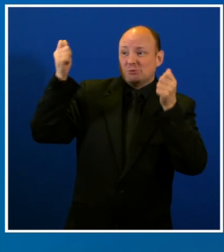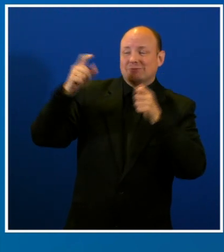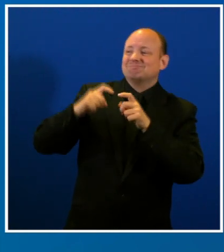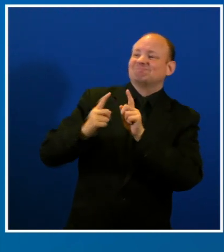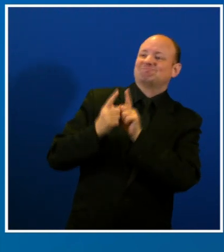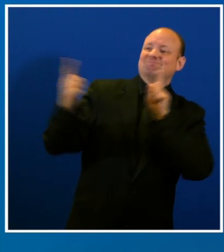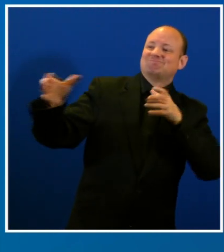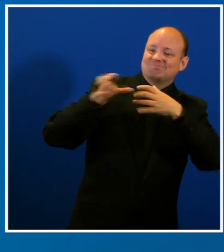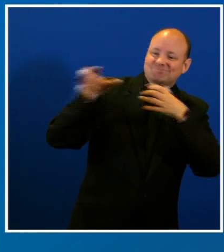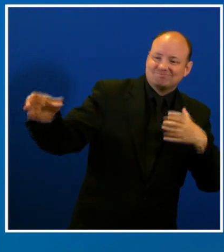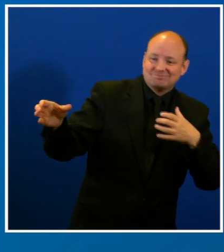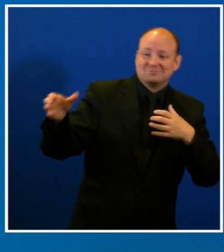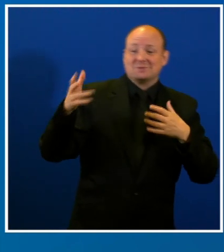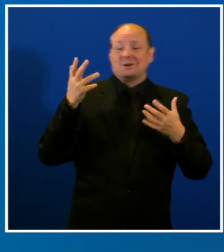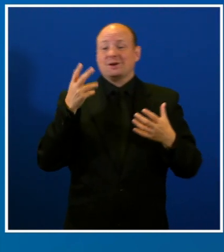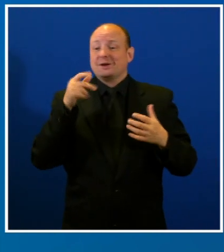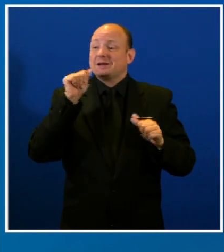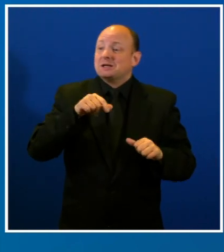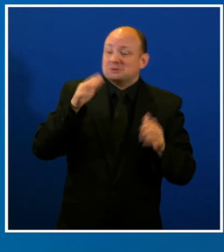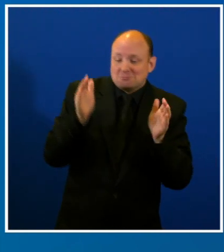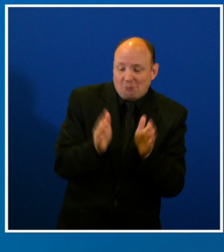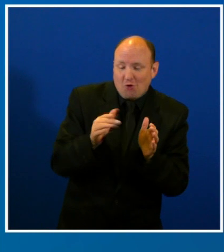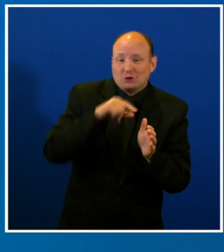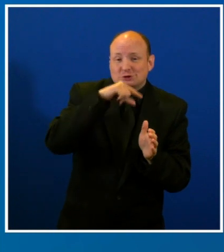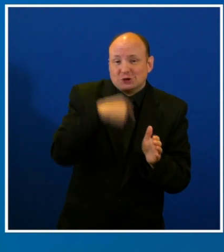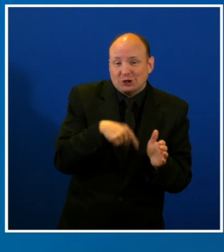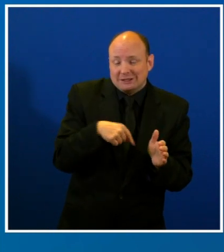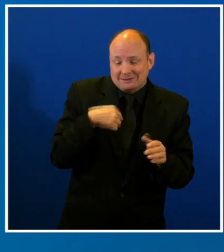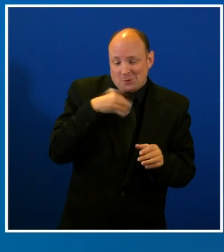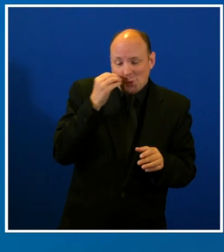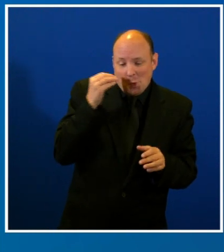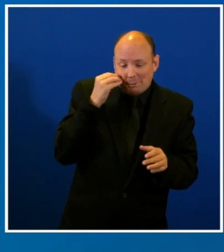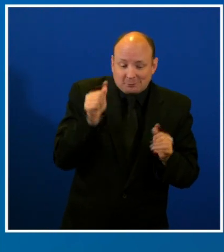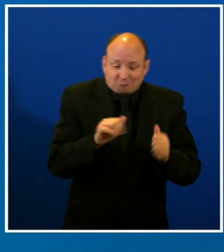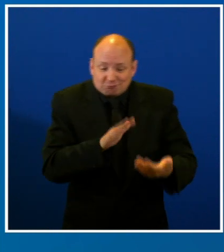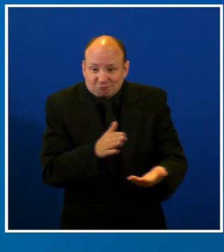Turkey and having a very small Thanksgiving this year,.